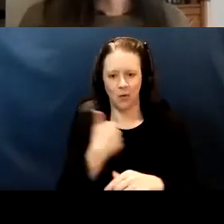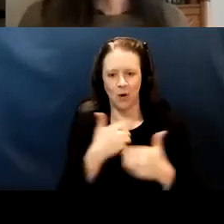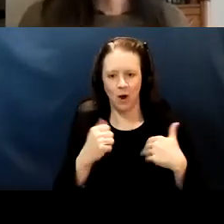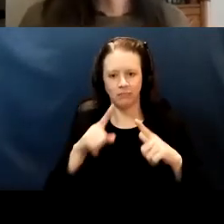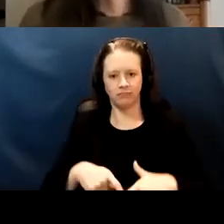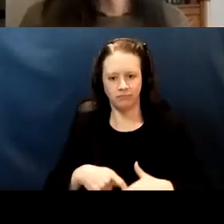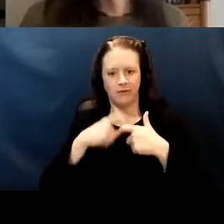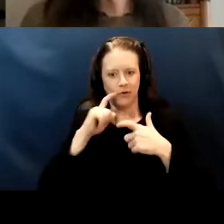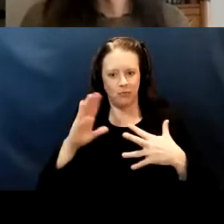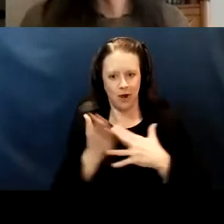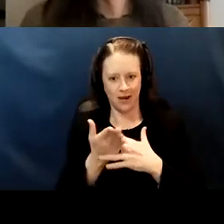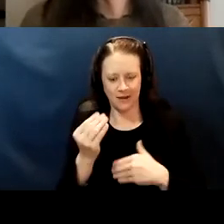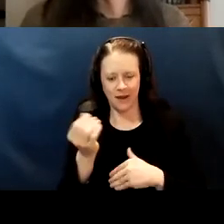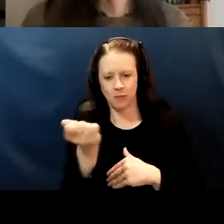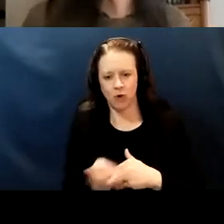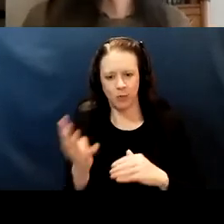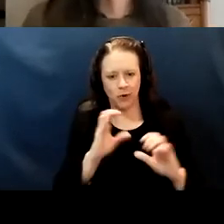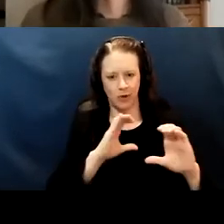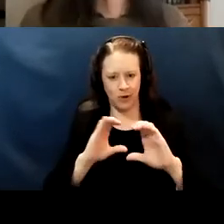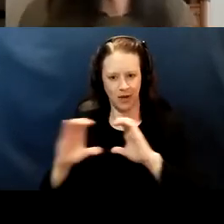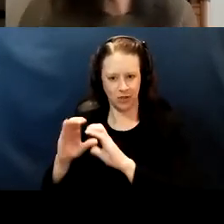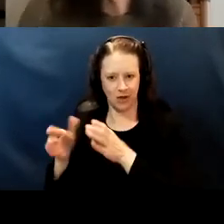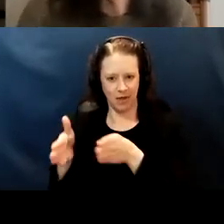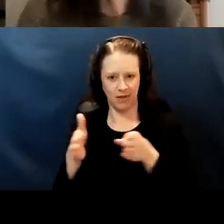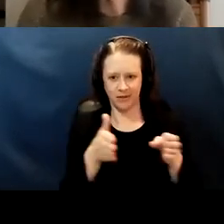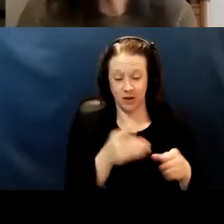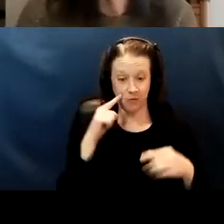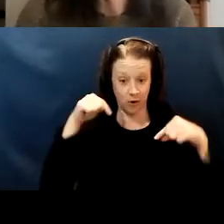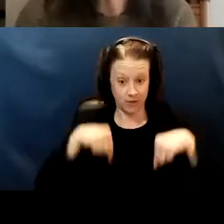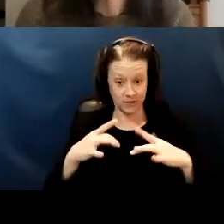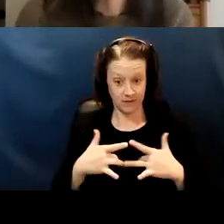allow for multiple communication methods. For this event